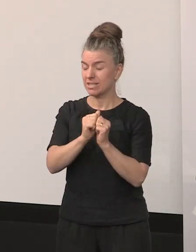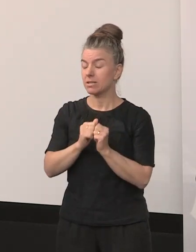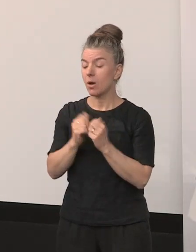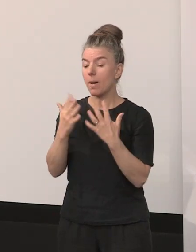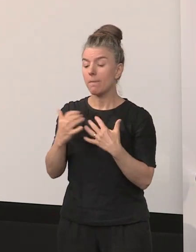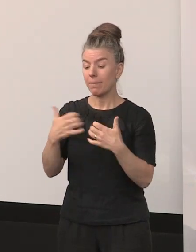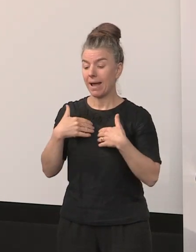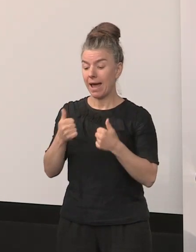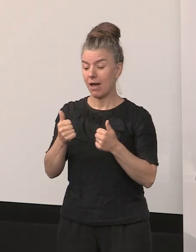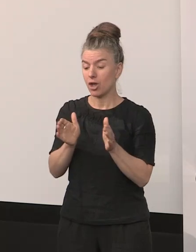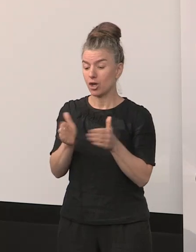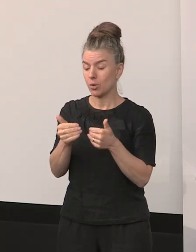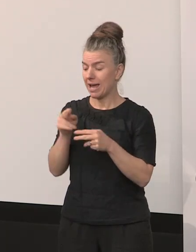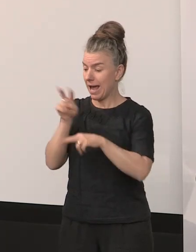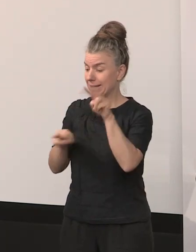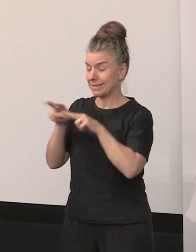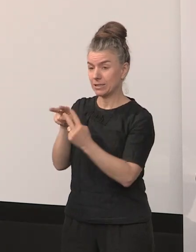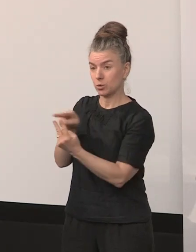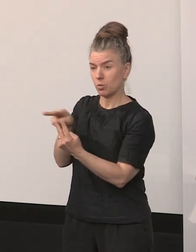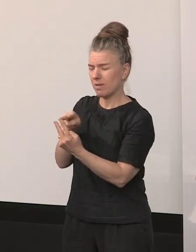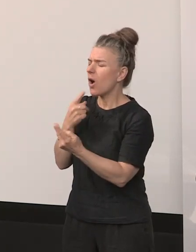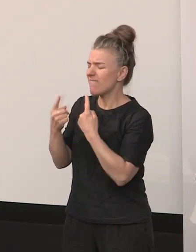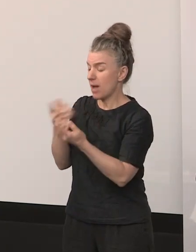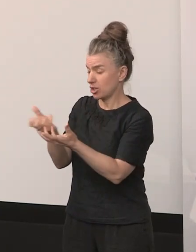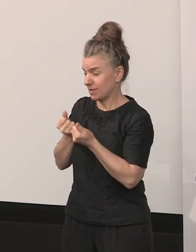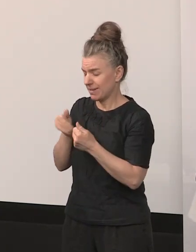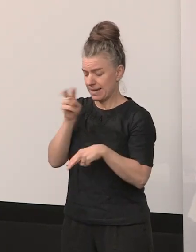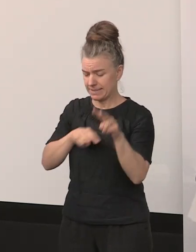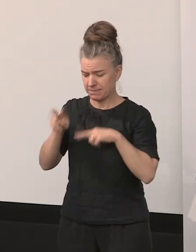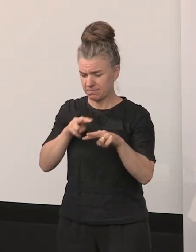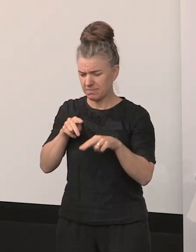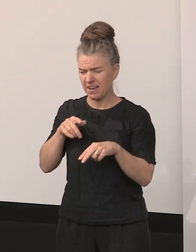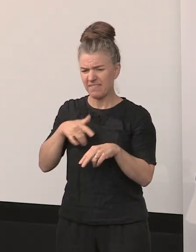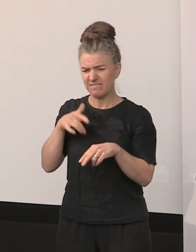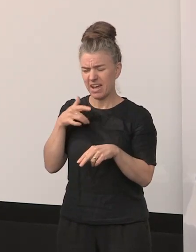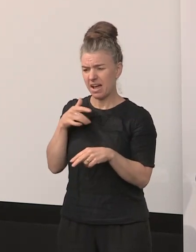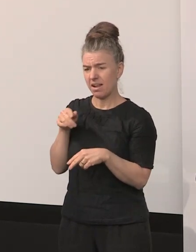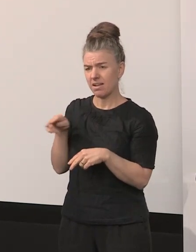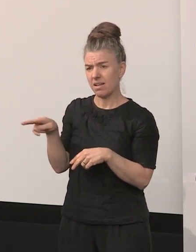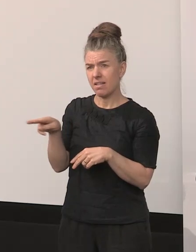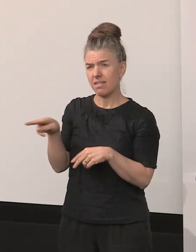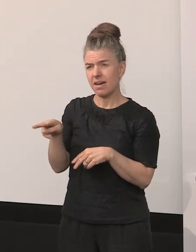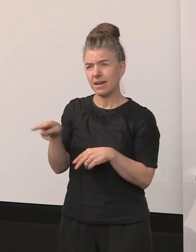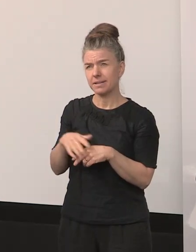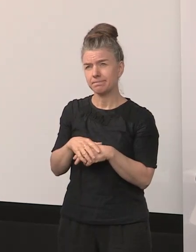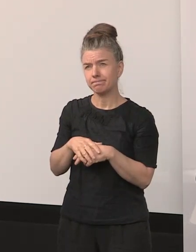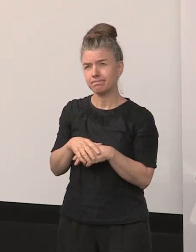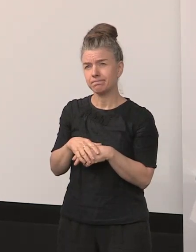contact with one of those two people. And so when the public health unit did their assessment on the Tuesday